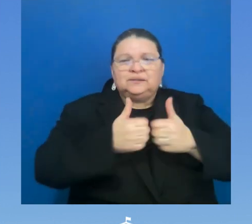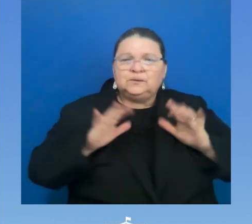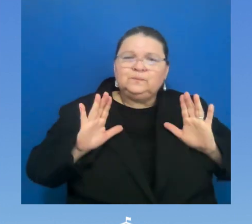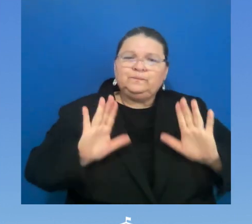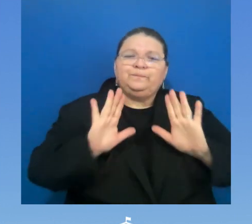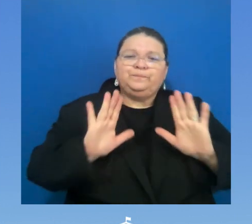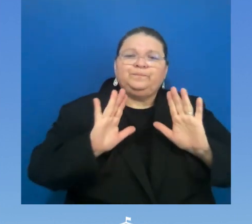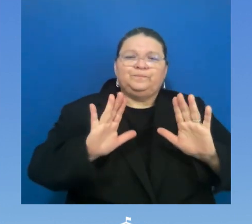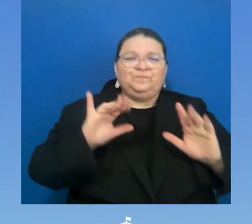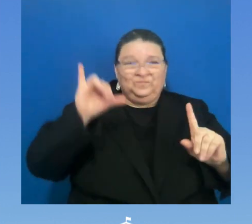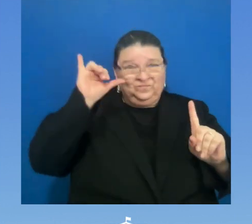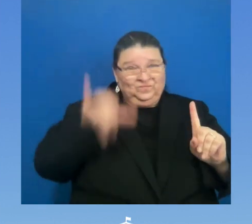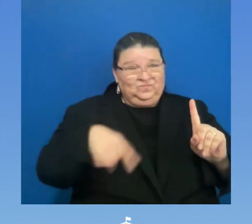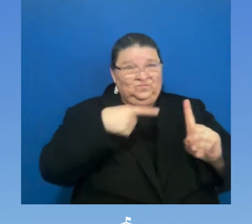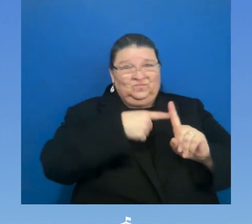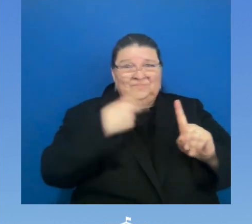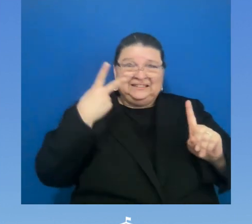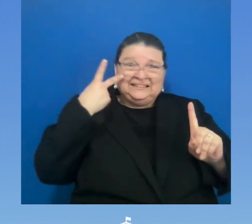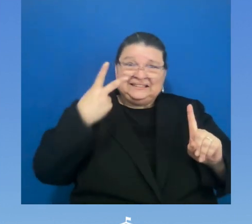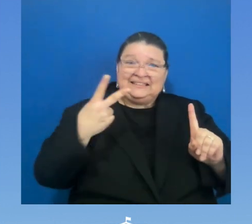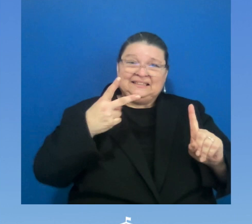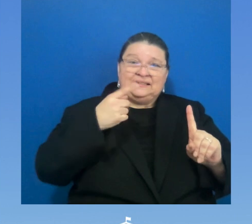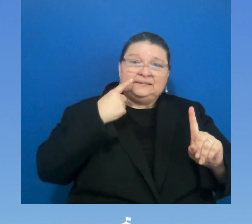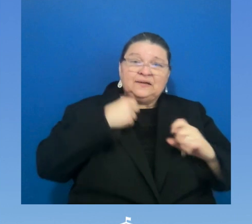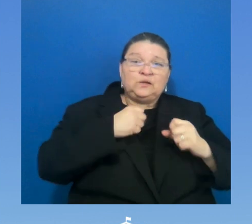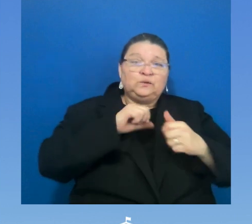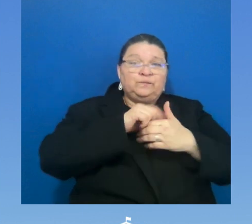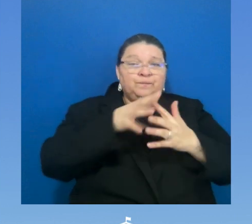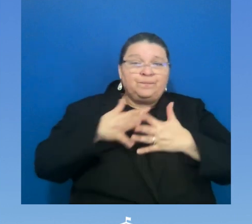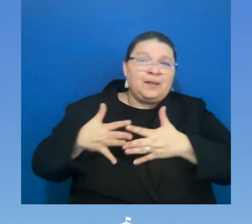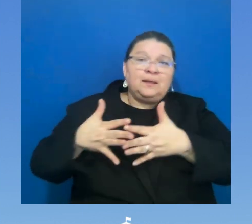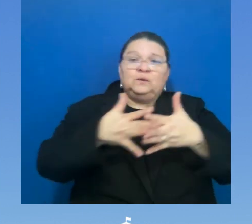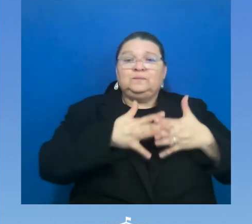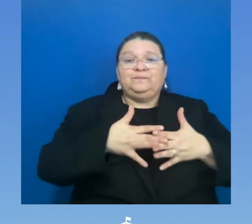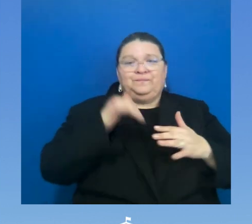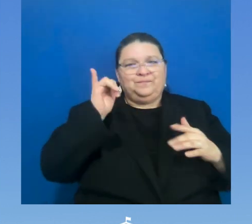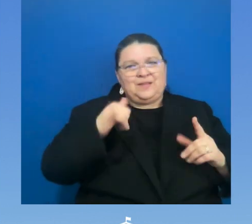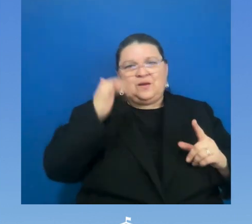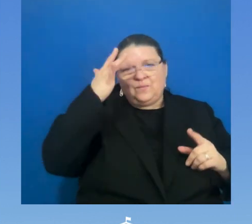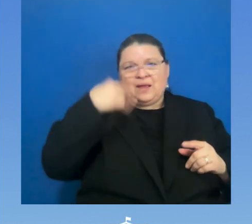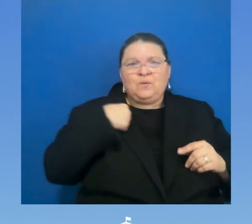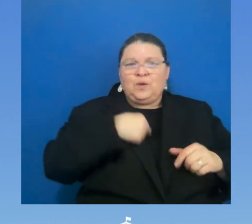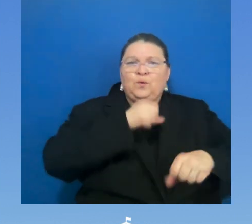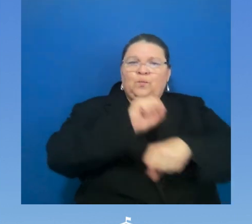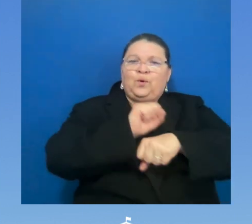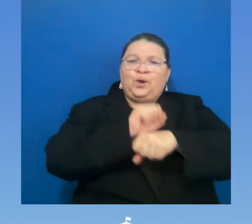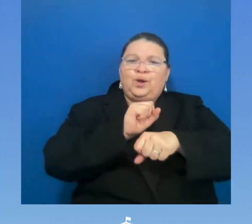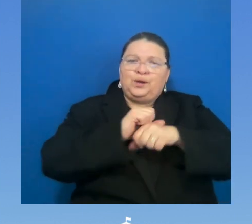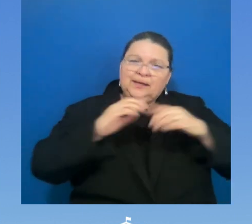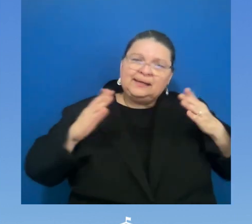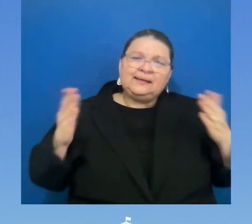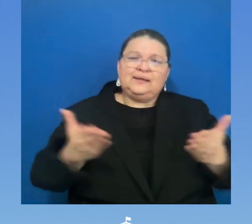has been what has attracted them and kept them here. And people want to work for fair companies. They want to work for companies